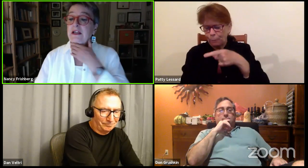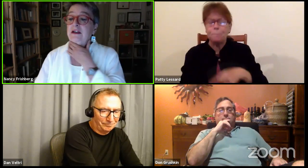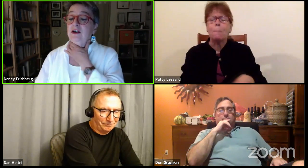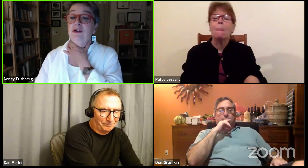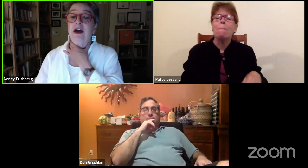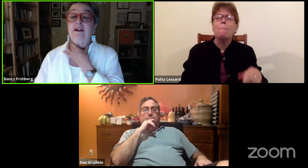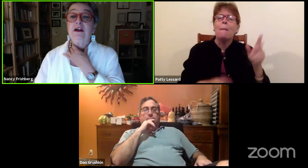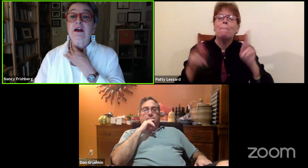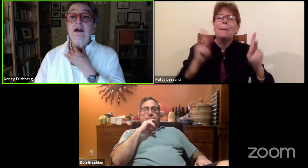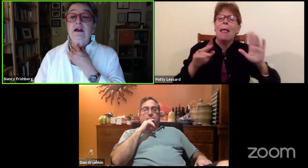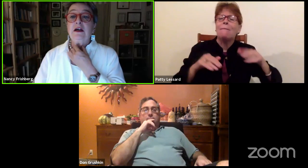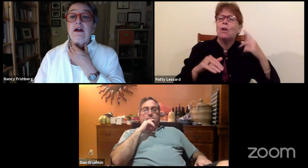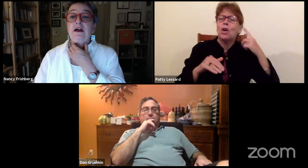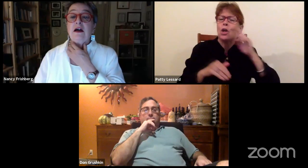I want also to have Ted -- I'm going